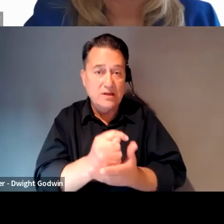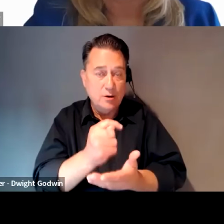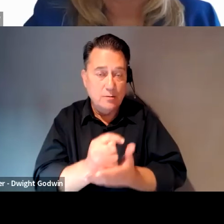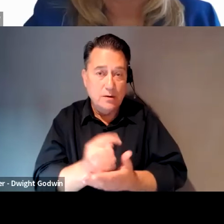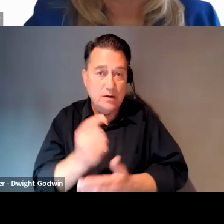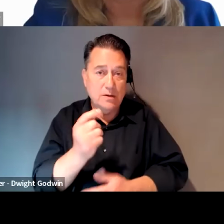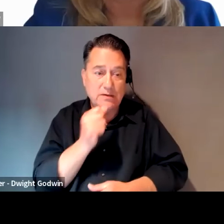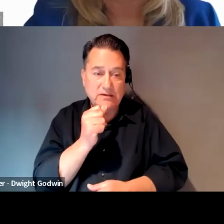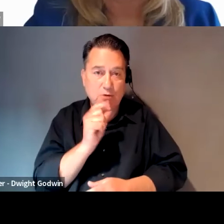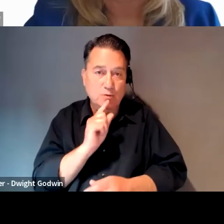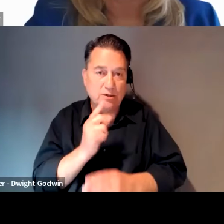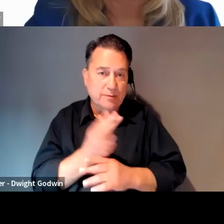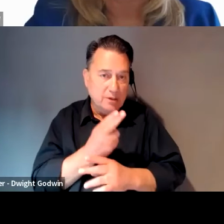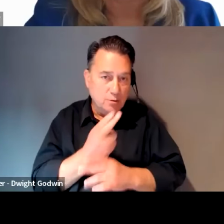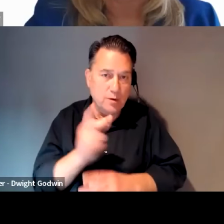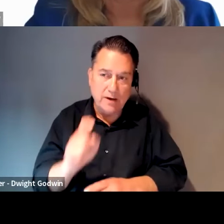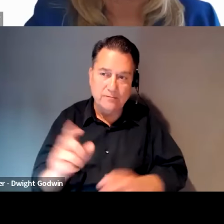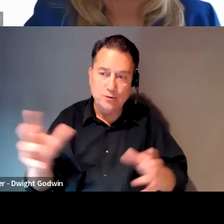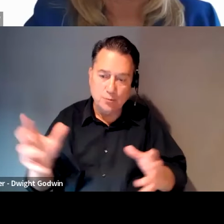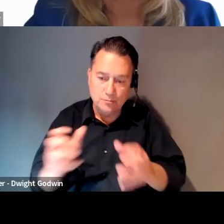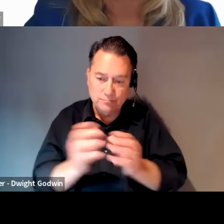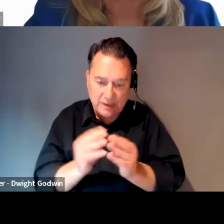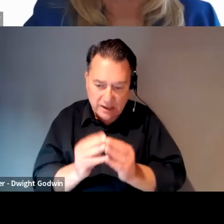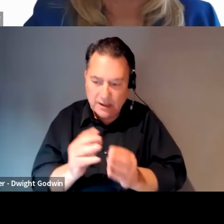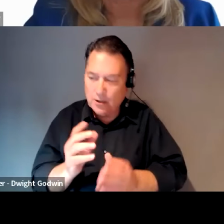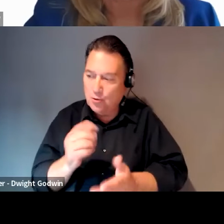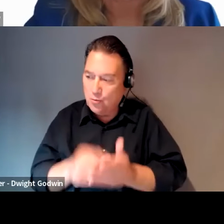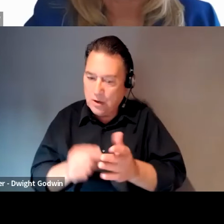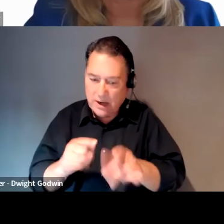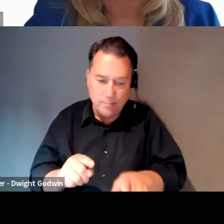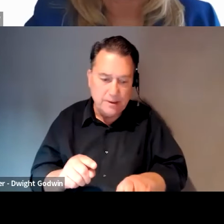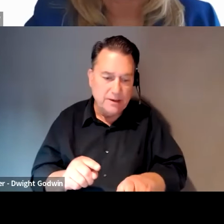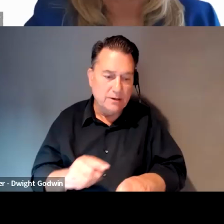And we have to get people together, we have to figure out the referral system got bogged down, whatever those things are.